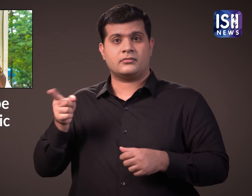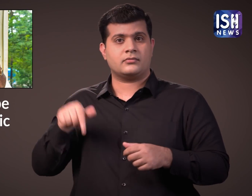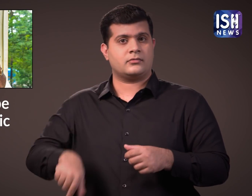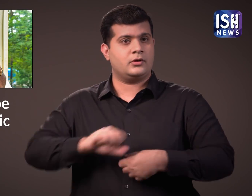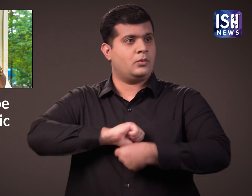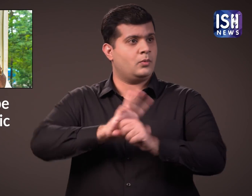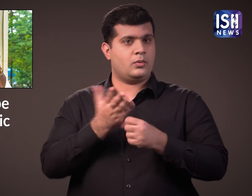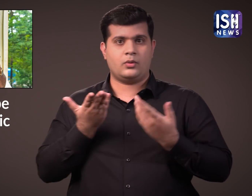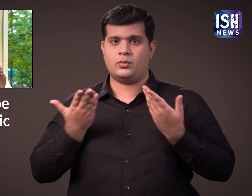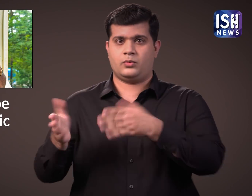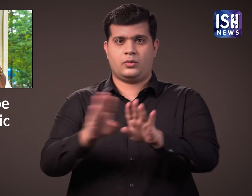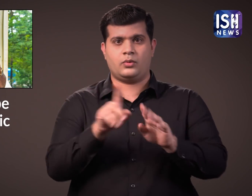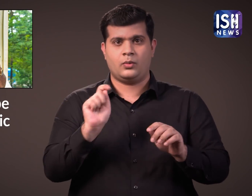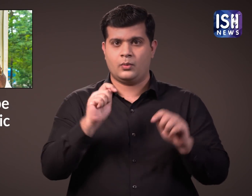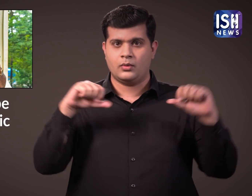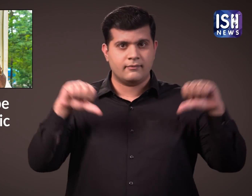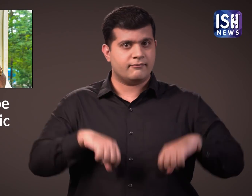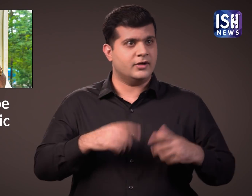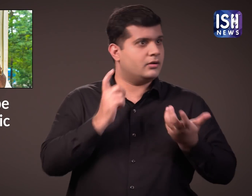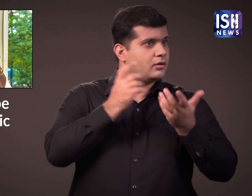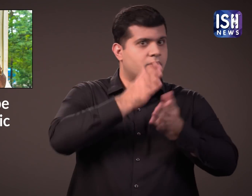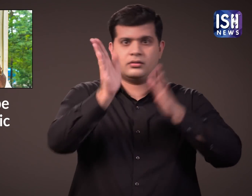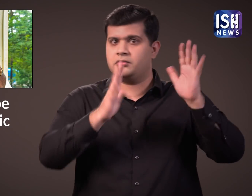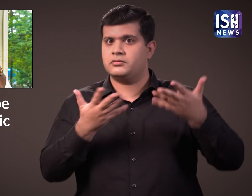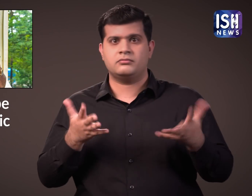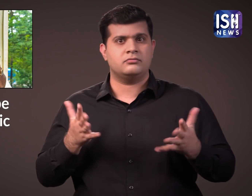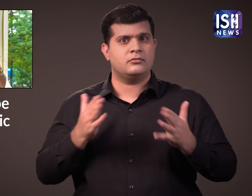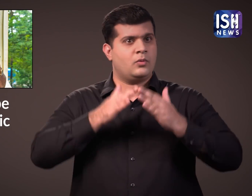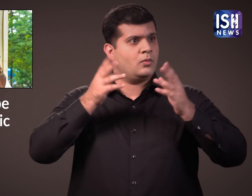During the lockdown he did not have assignments